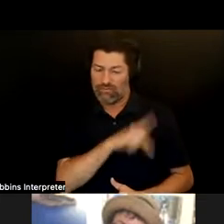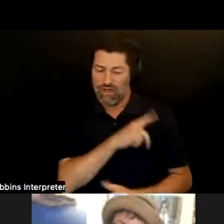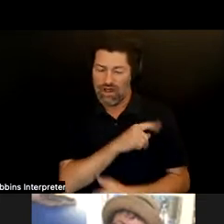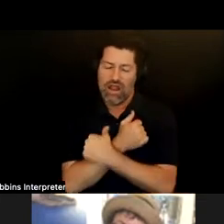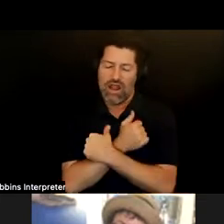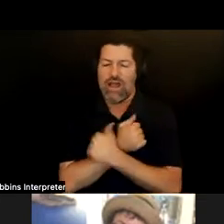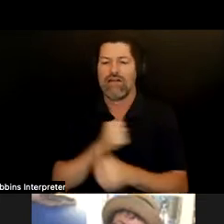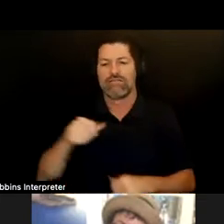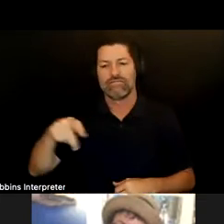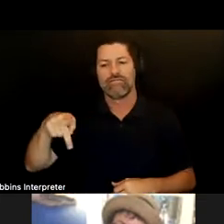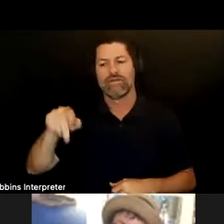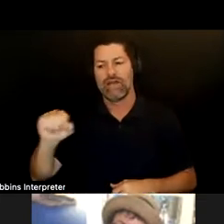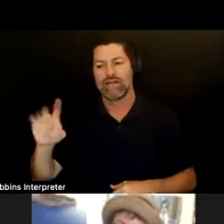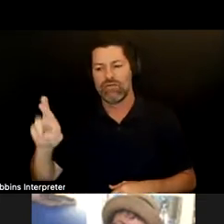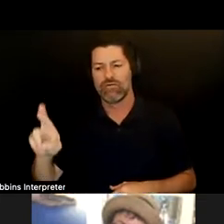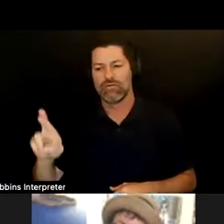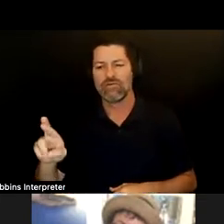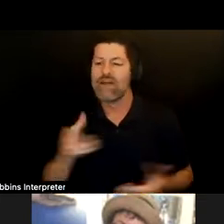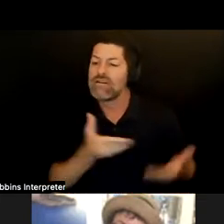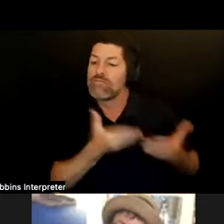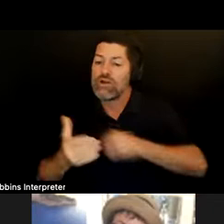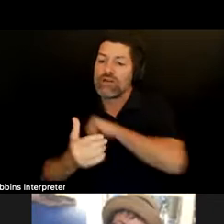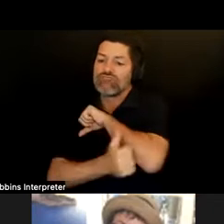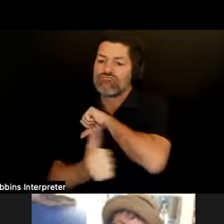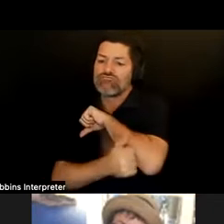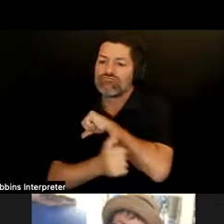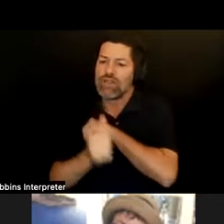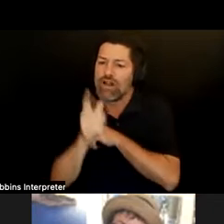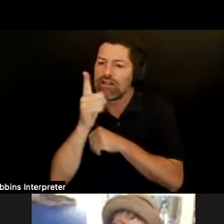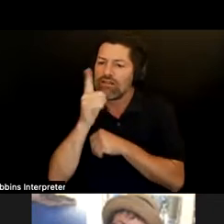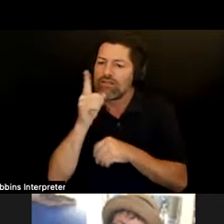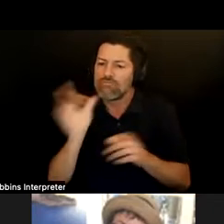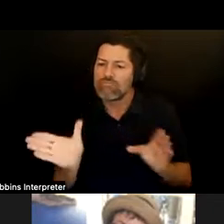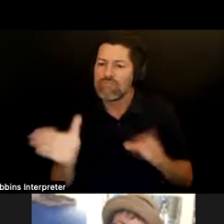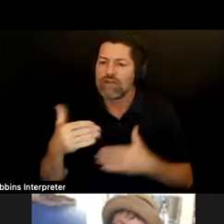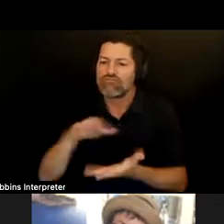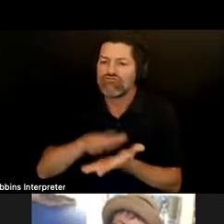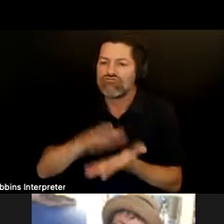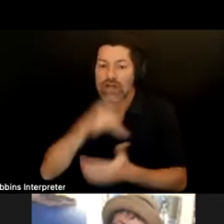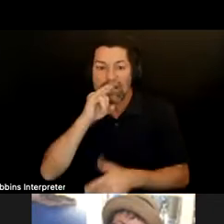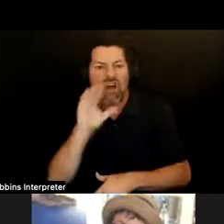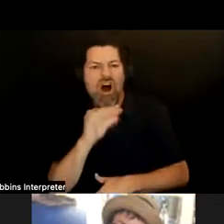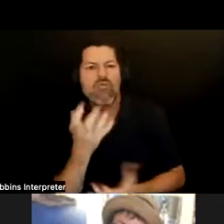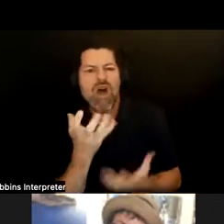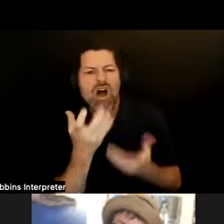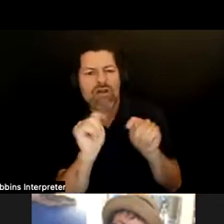and I and I used to love bringing massa to school in my lunches because the kids were like, can I have some of that and first i'd be